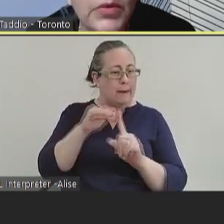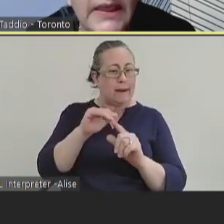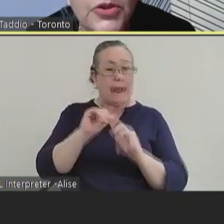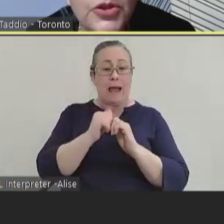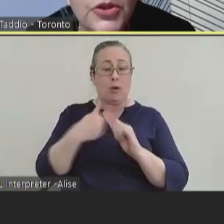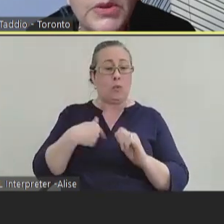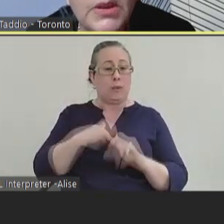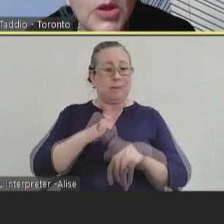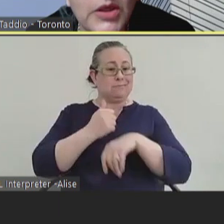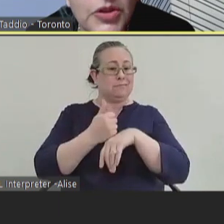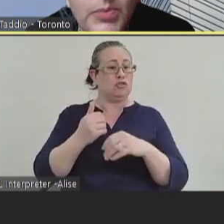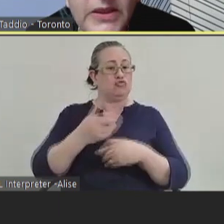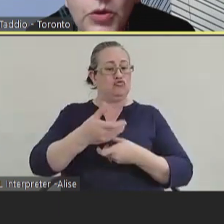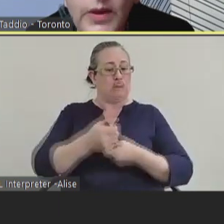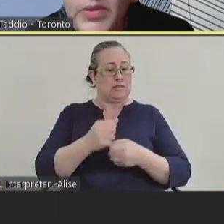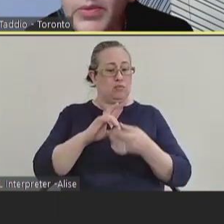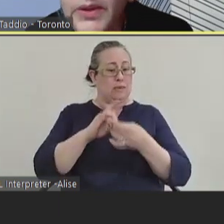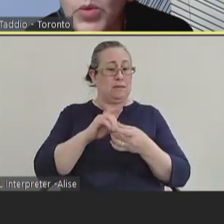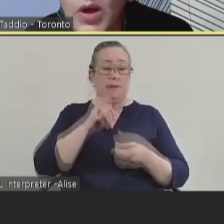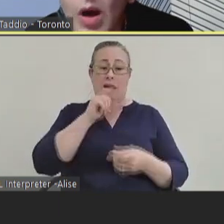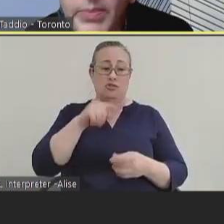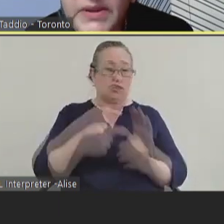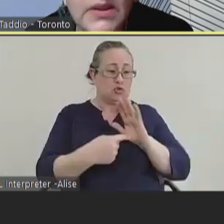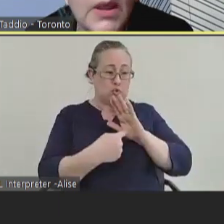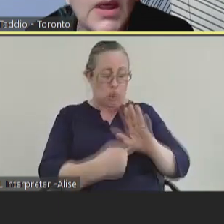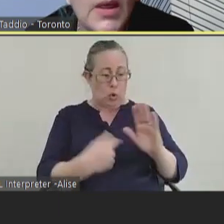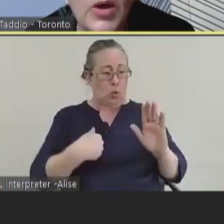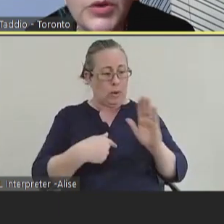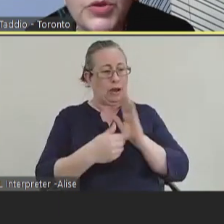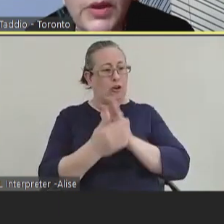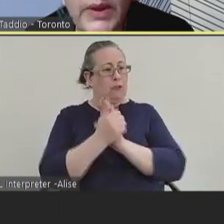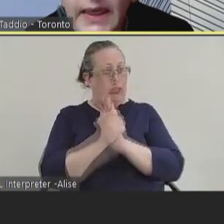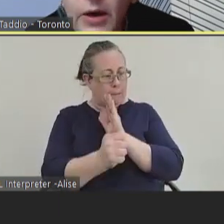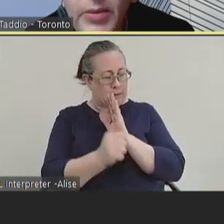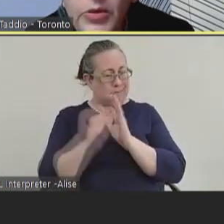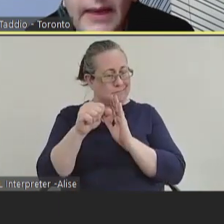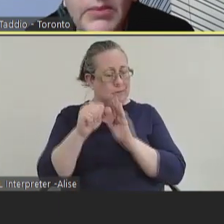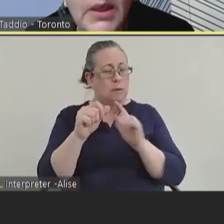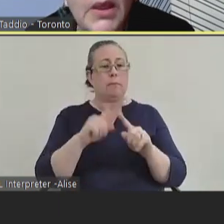relationships is not just by showing people that we're competent, but also that we care about them.